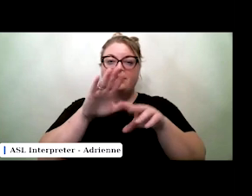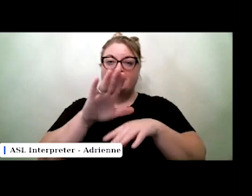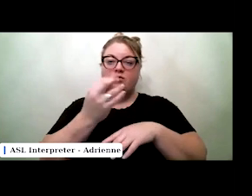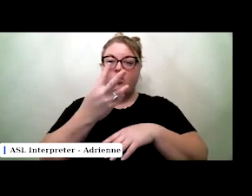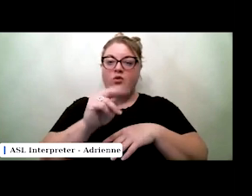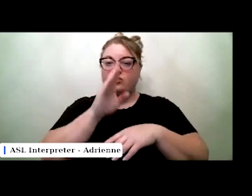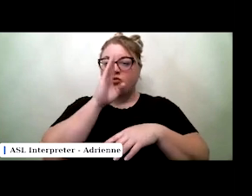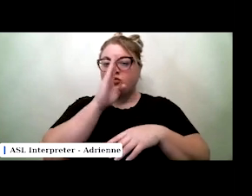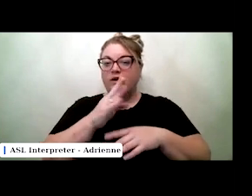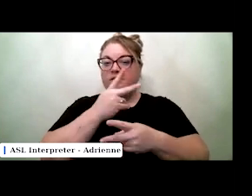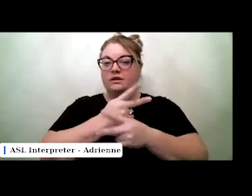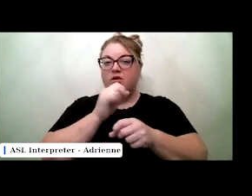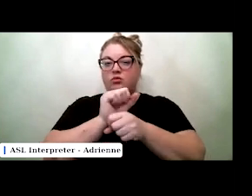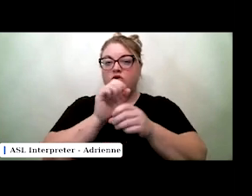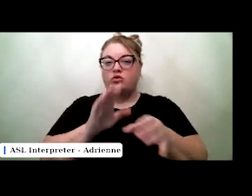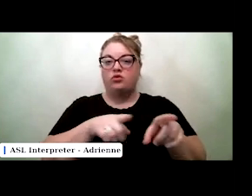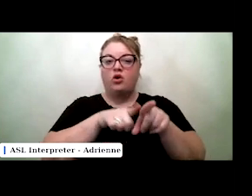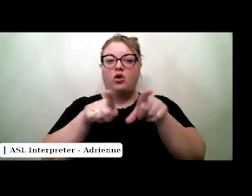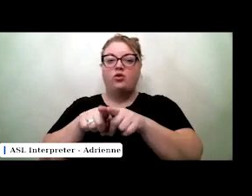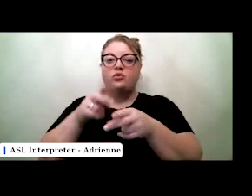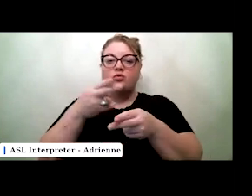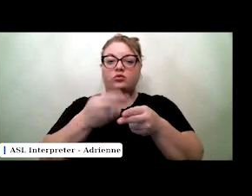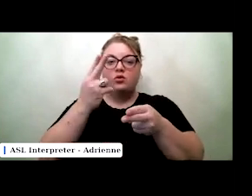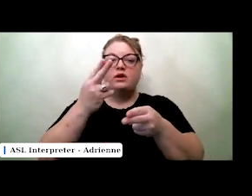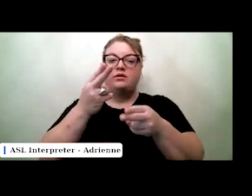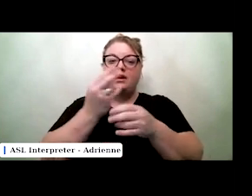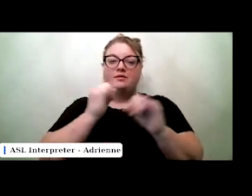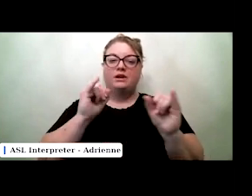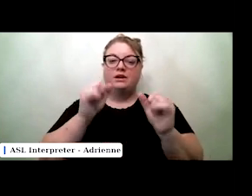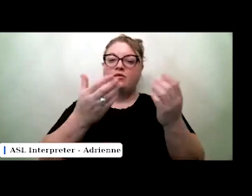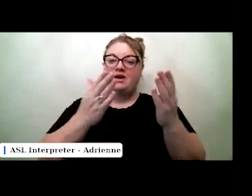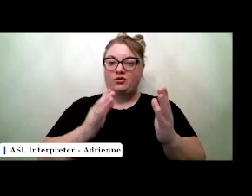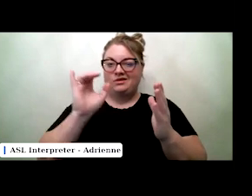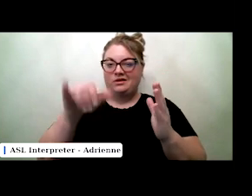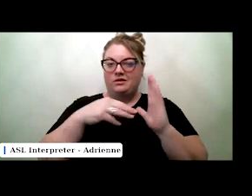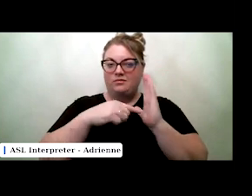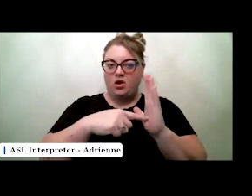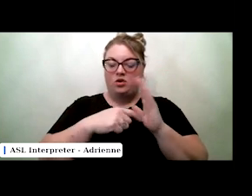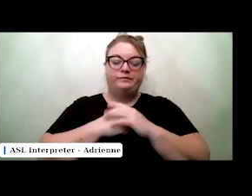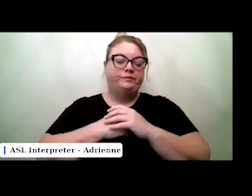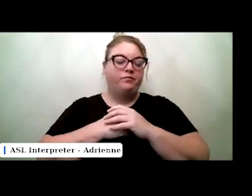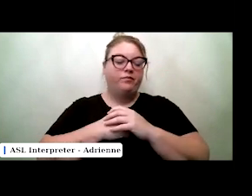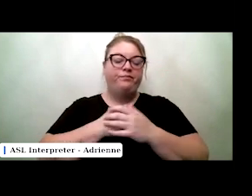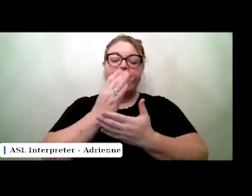Often known as independent. Providers in in this model. In some states.